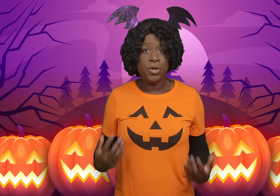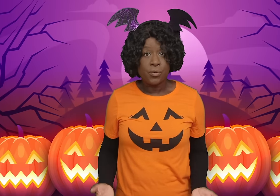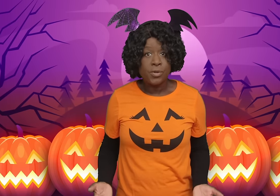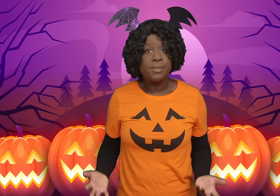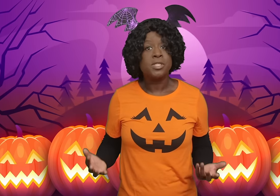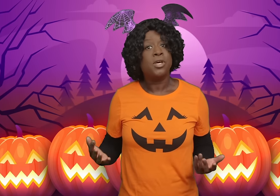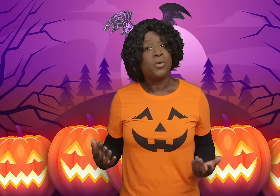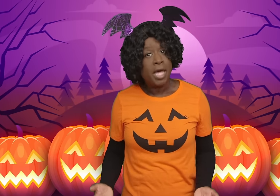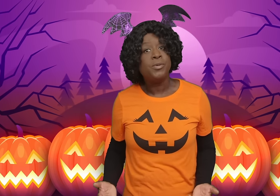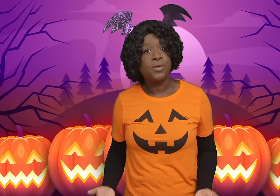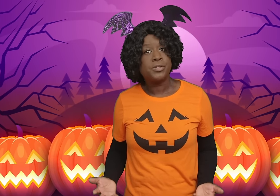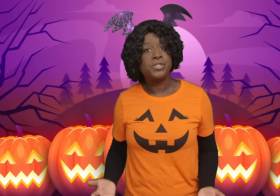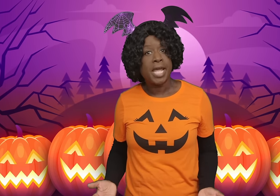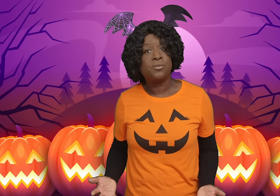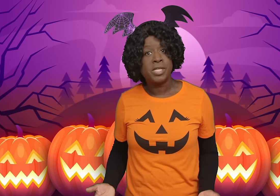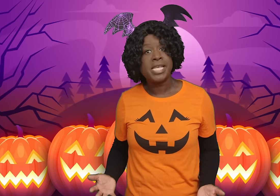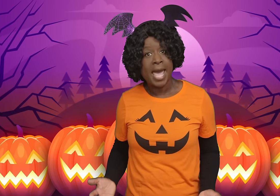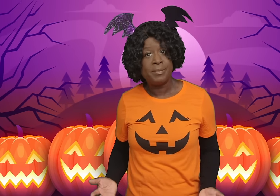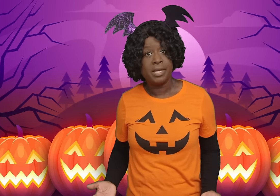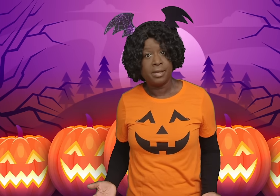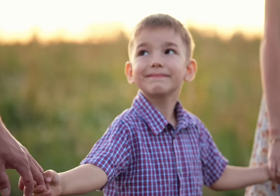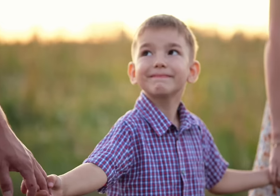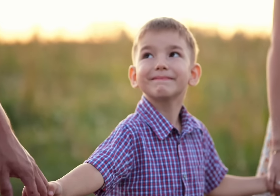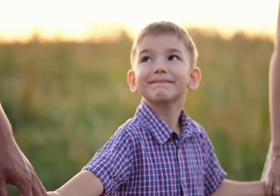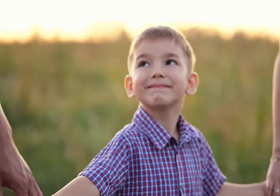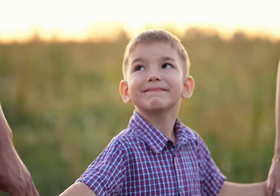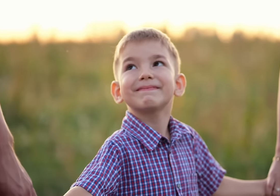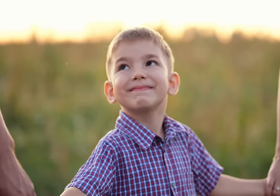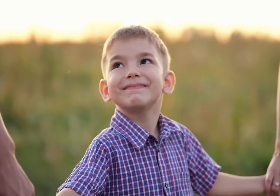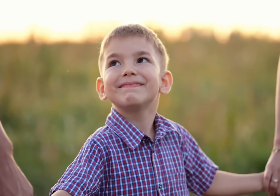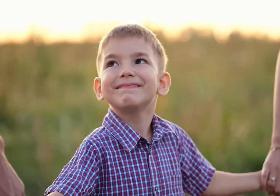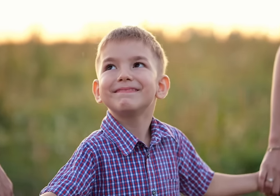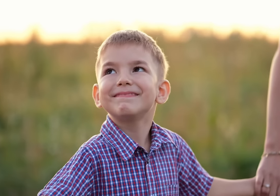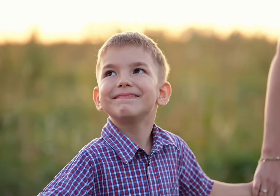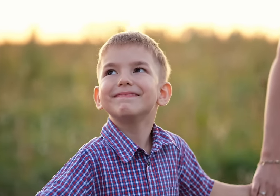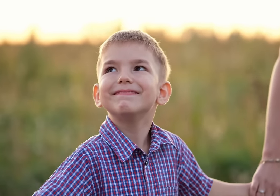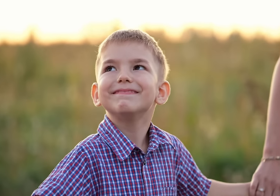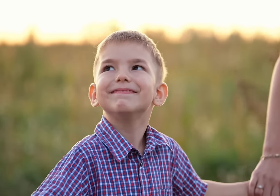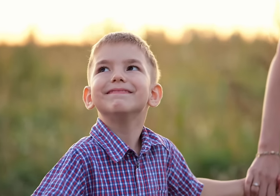Your grown ups will help you understand what's happening. And they can help you feel safe again.